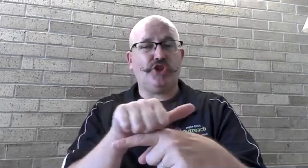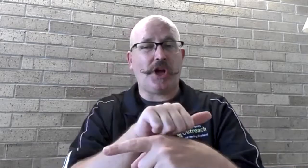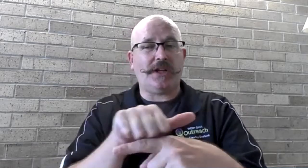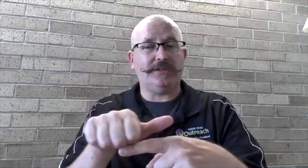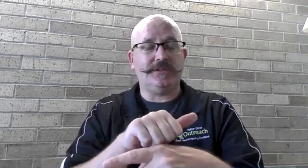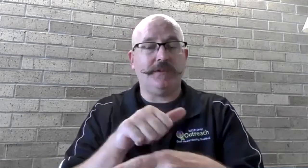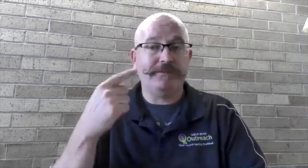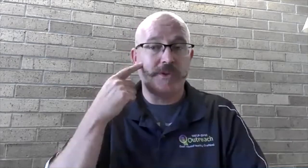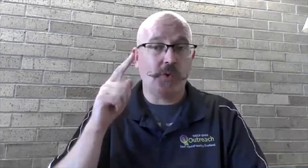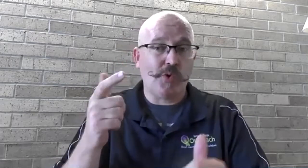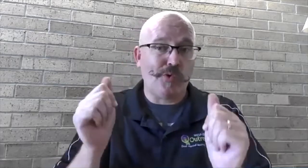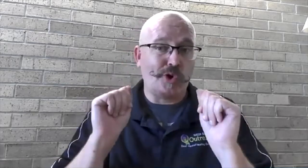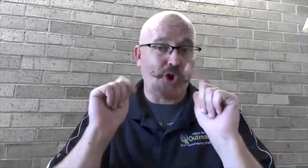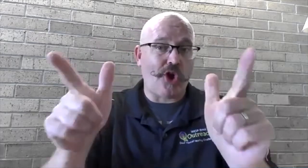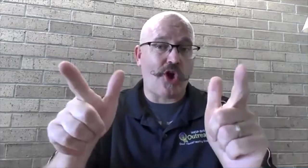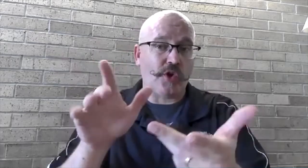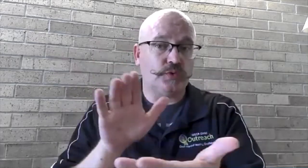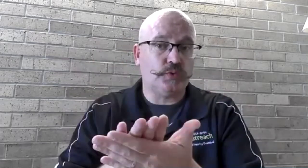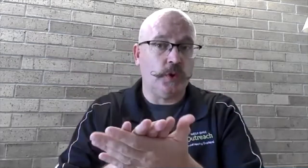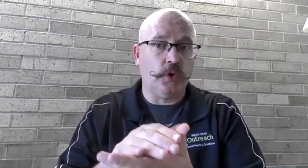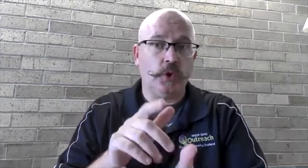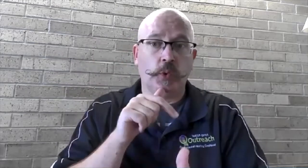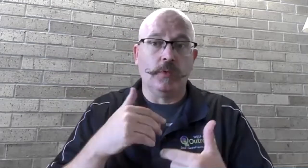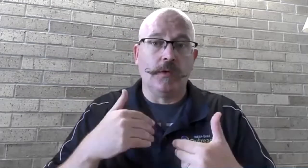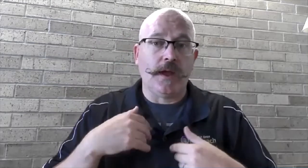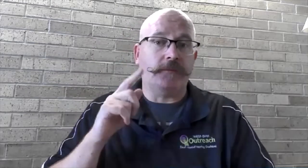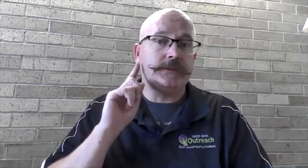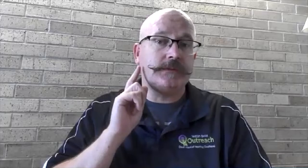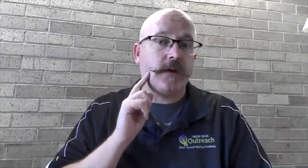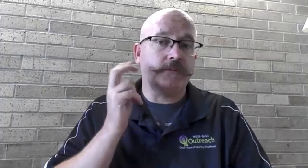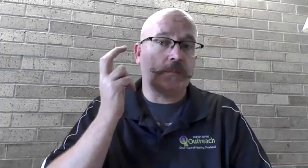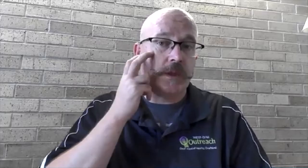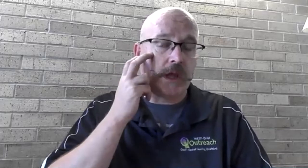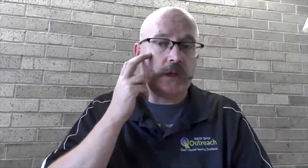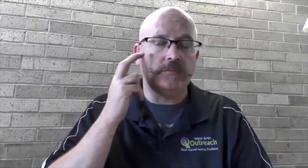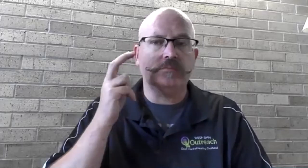I think it's a best practice for all schools who have Deafblind students,